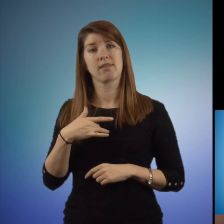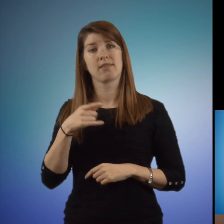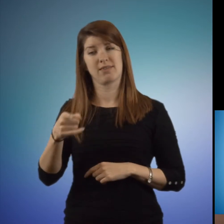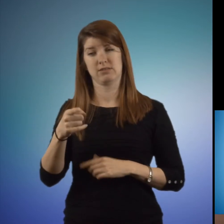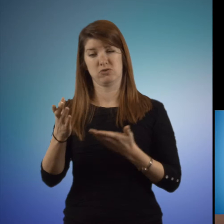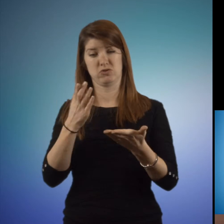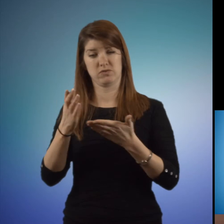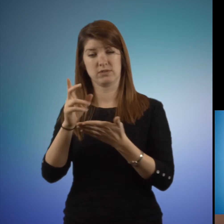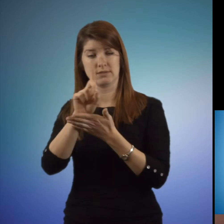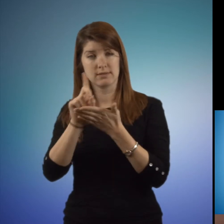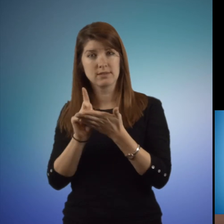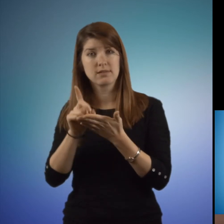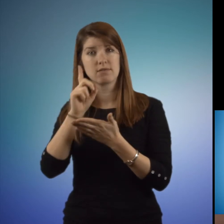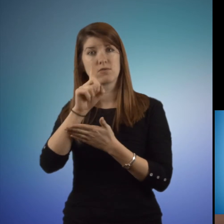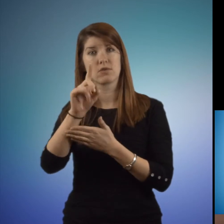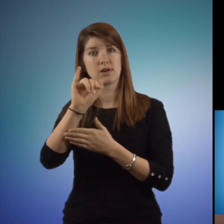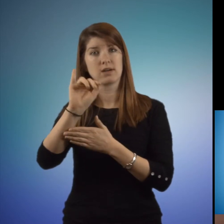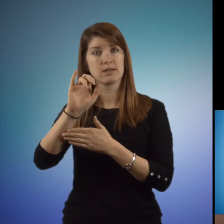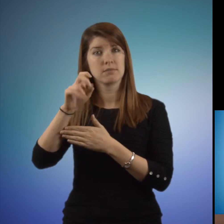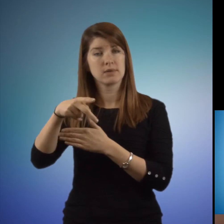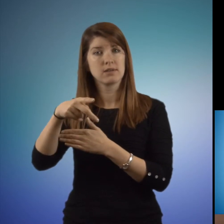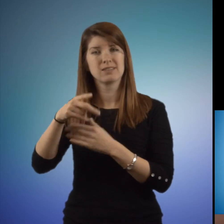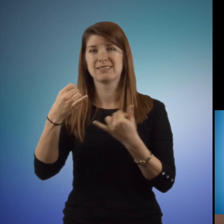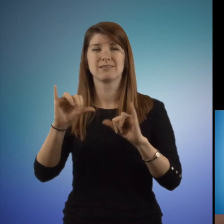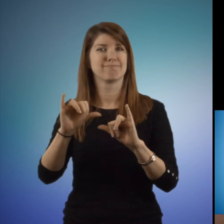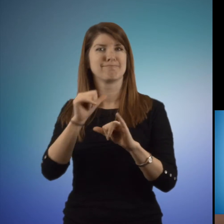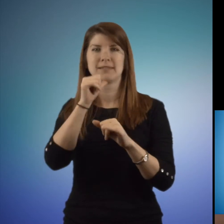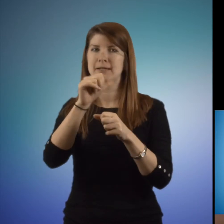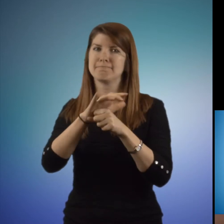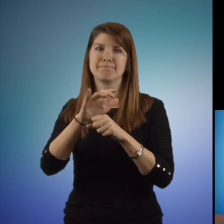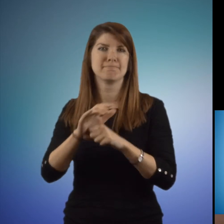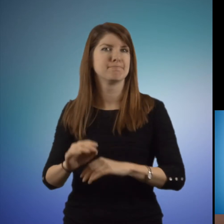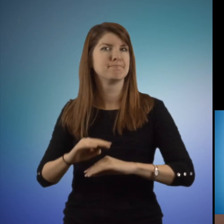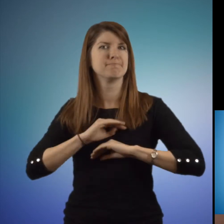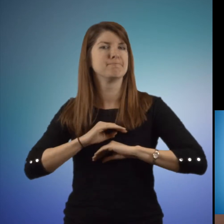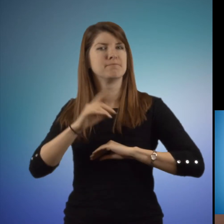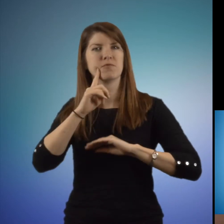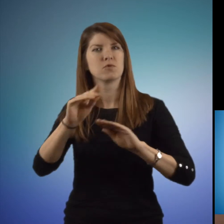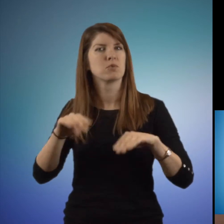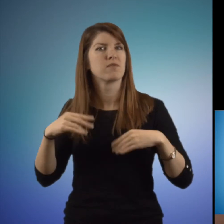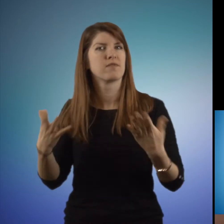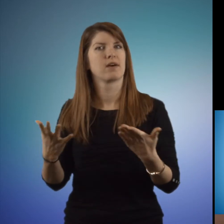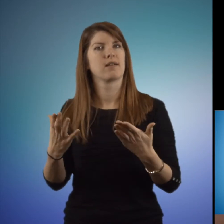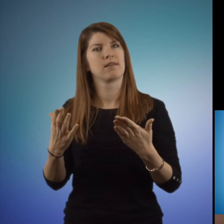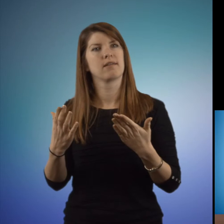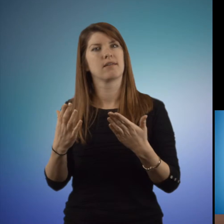under the IEP are still not sufficient to provide adequate communication access